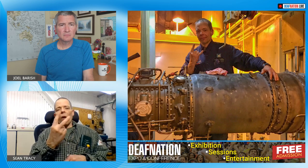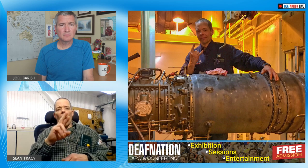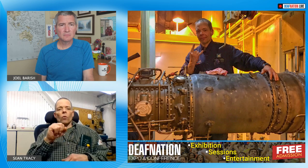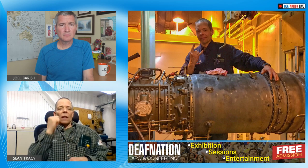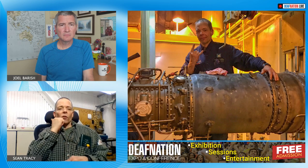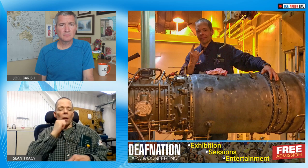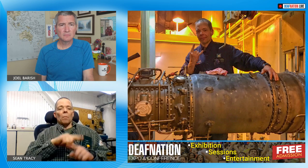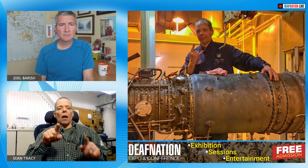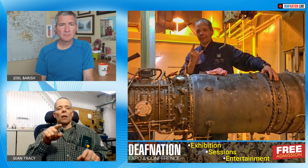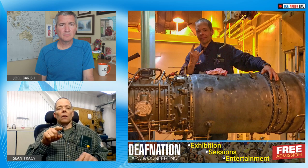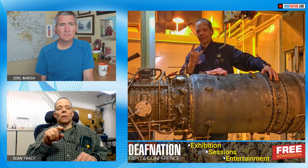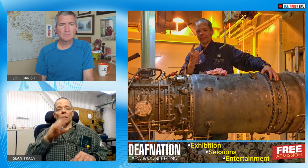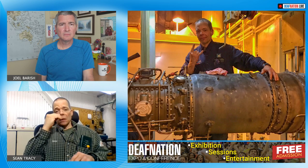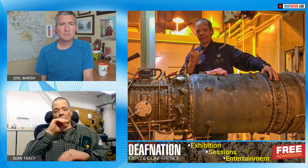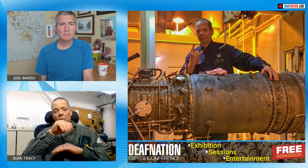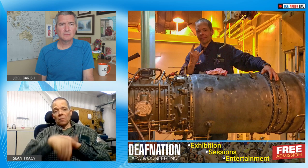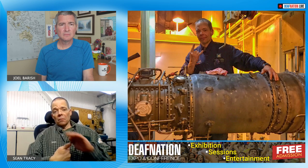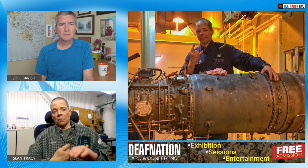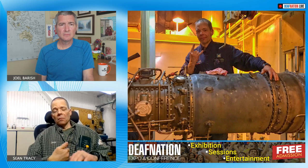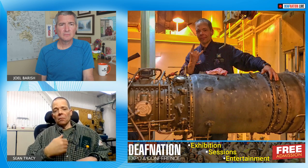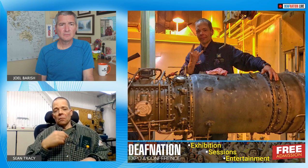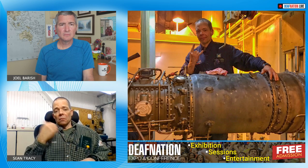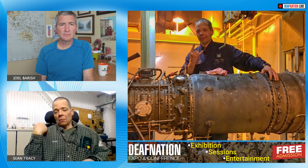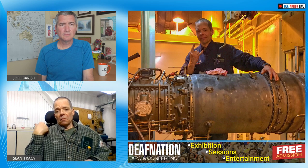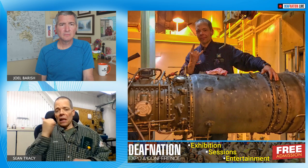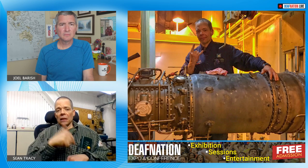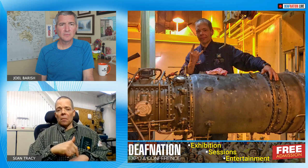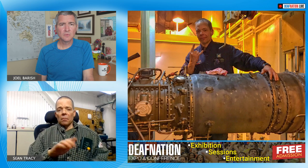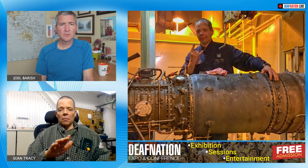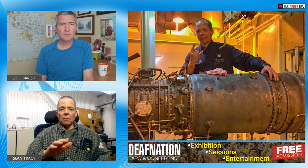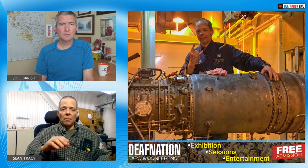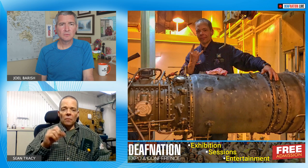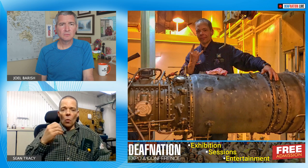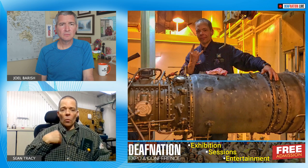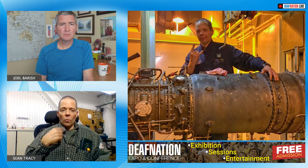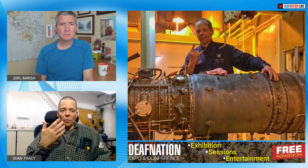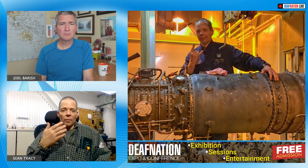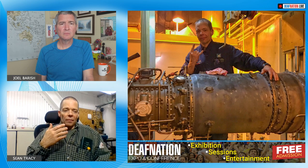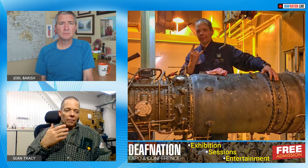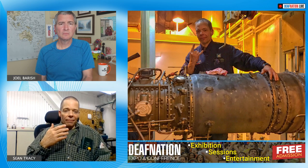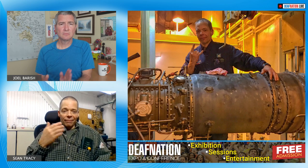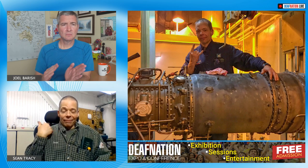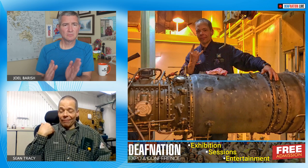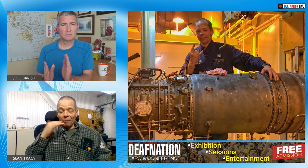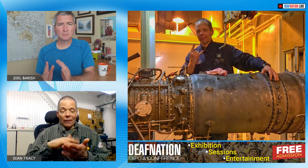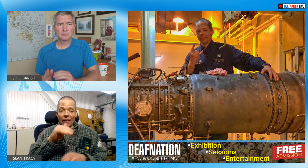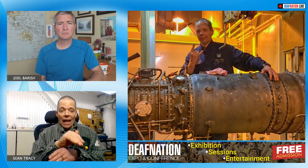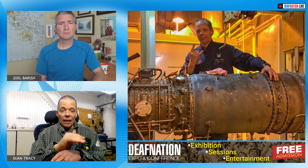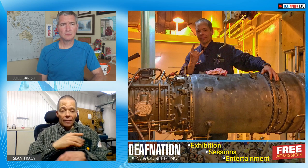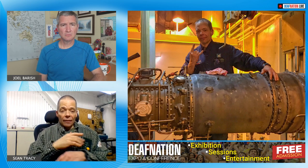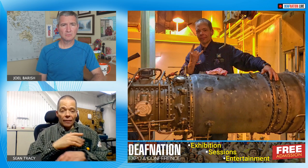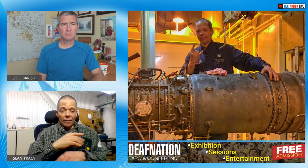because we're wasting time if we aren't pumping up oil. I work 12 hours every day but I can get called to work anytime, even overnight while I'm sleeping. If I get called to work in the middle of the night,